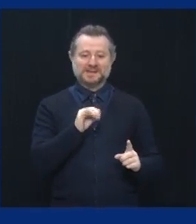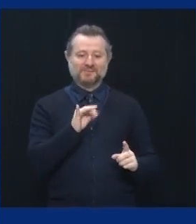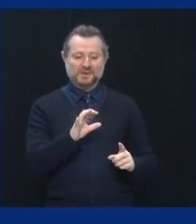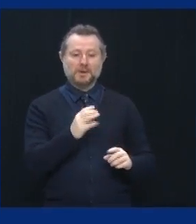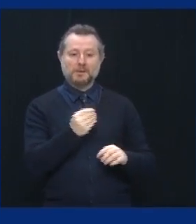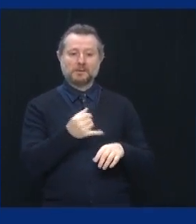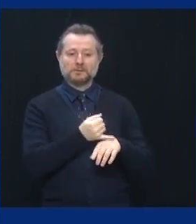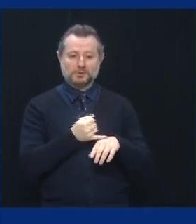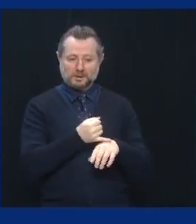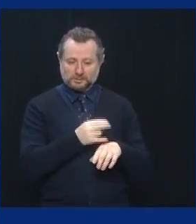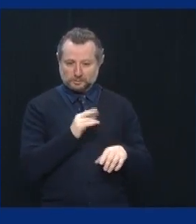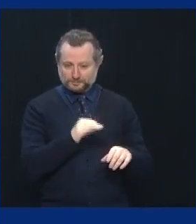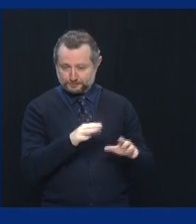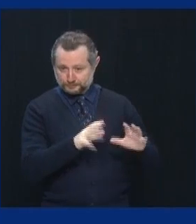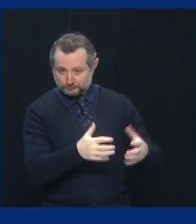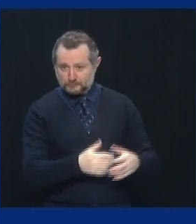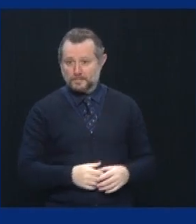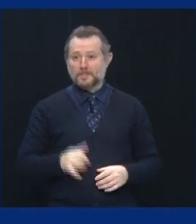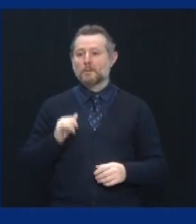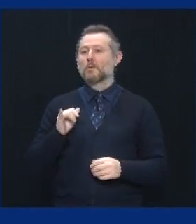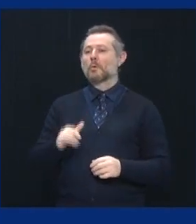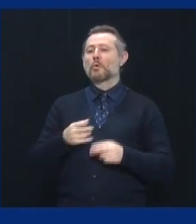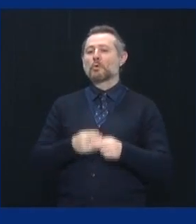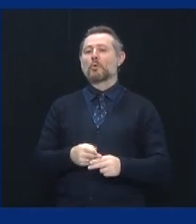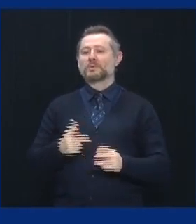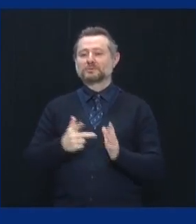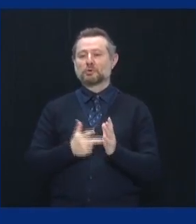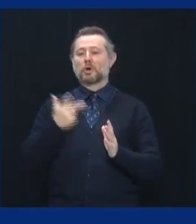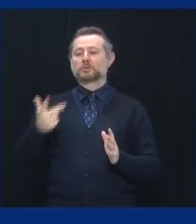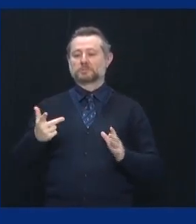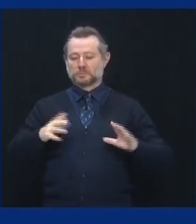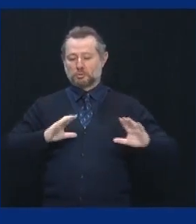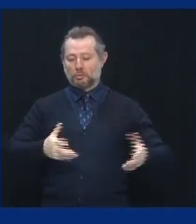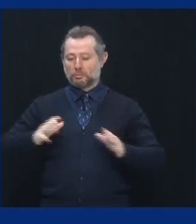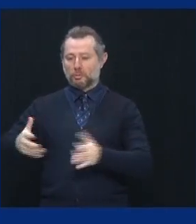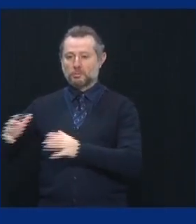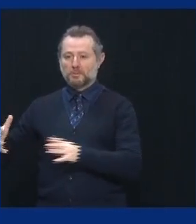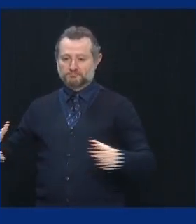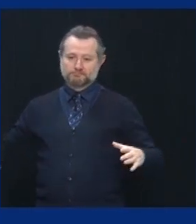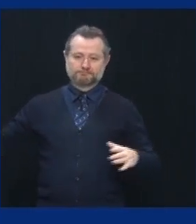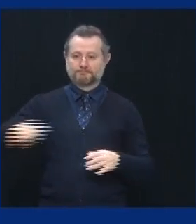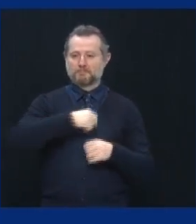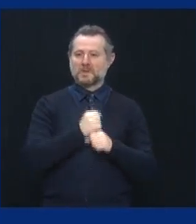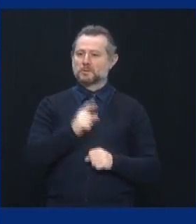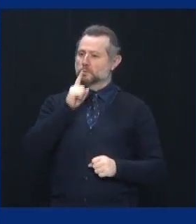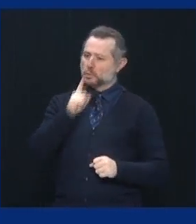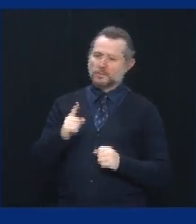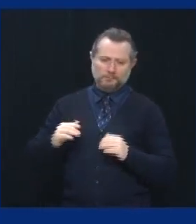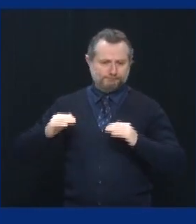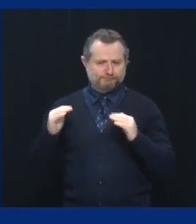CLOSELY WITH THE CONGRESSIONAL BLACK CAUCUS, THE CONGRESSIONAL